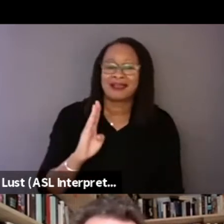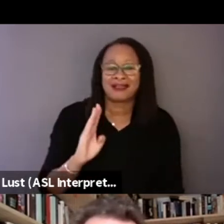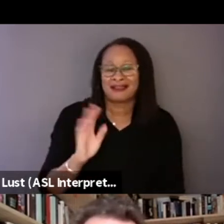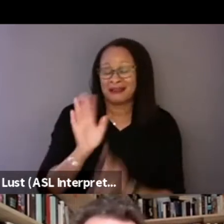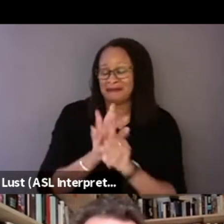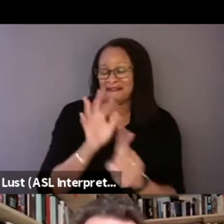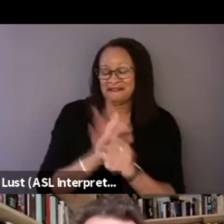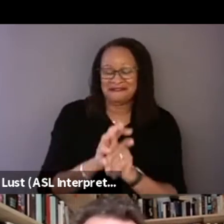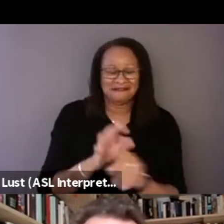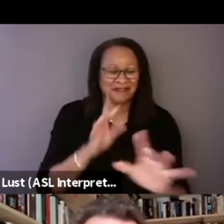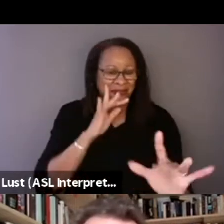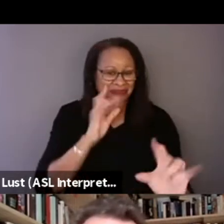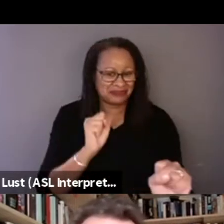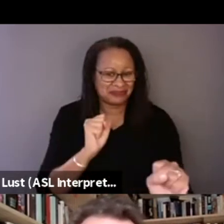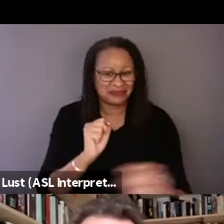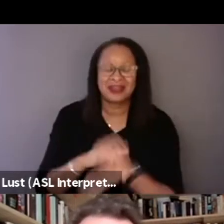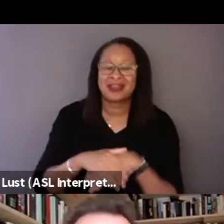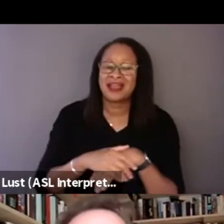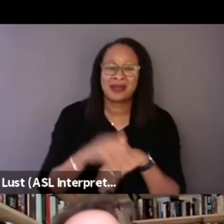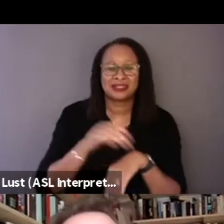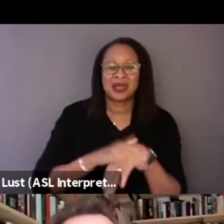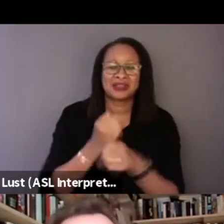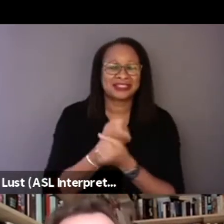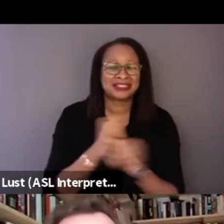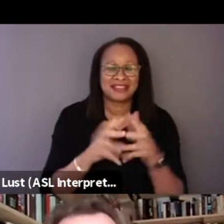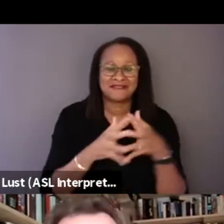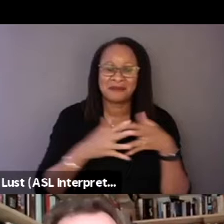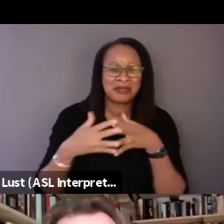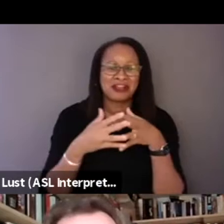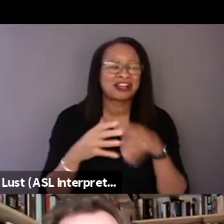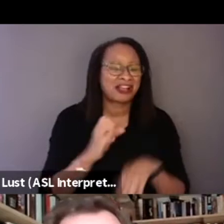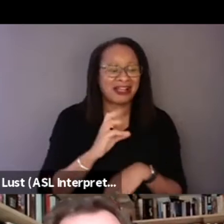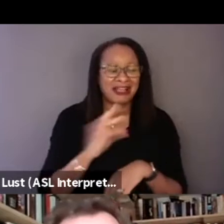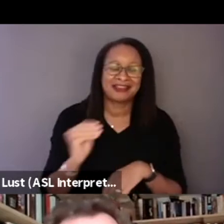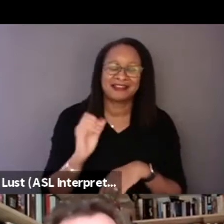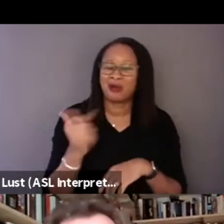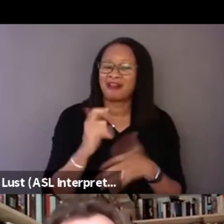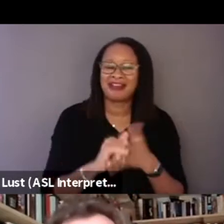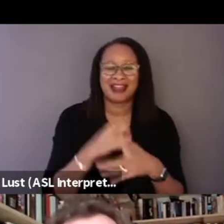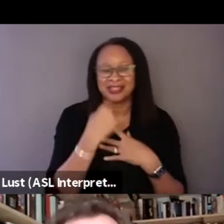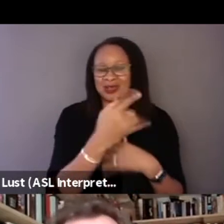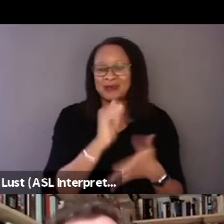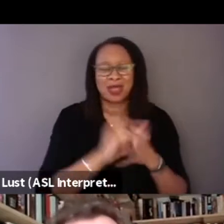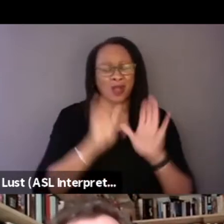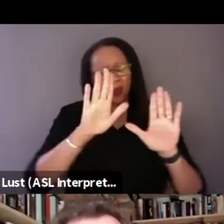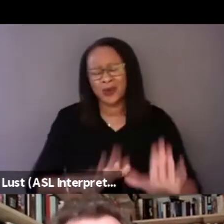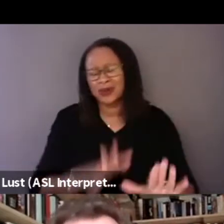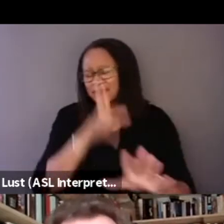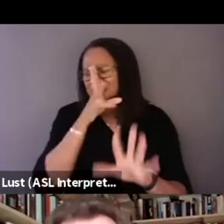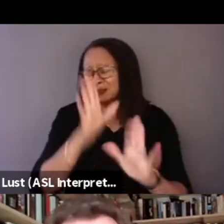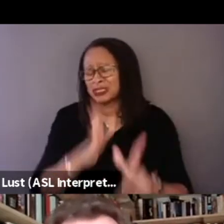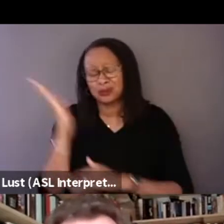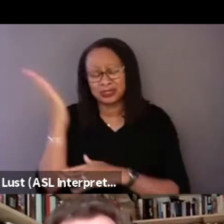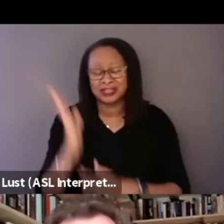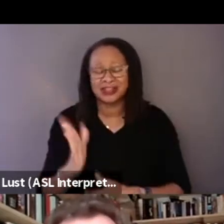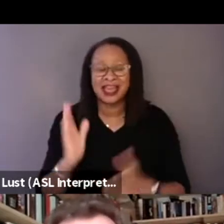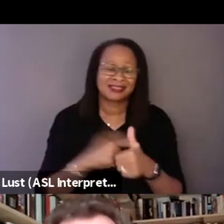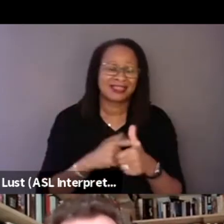'cause he's on Pod Save America and already told him that. But yeah, great speaker. So that's how I initially became involved.